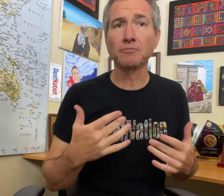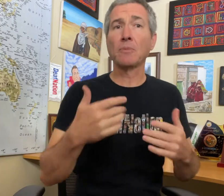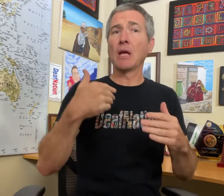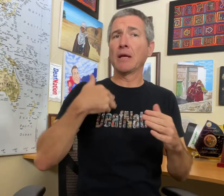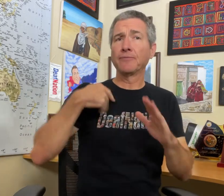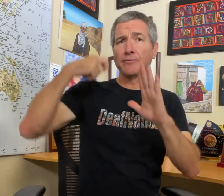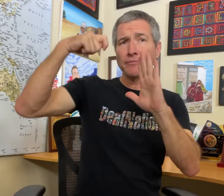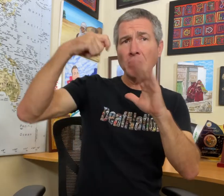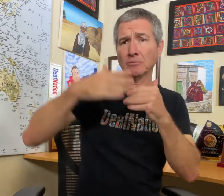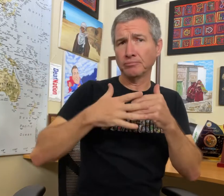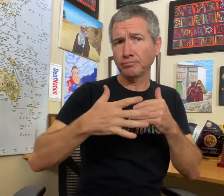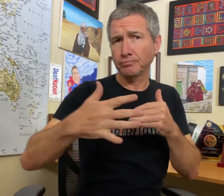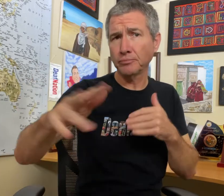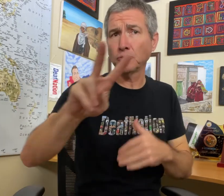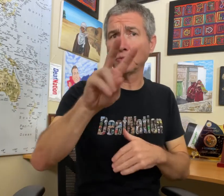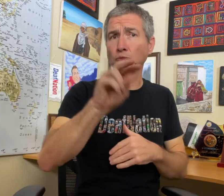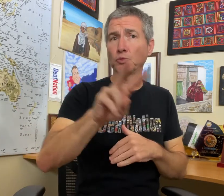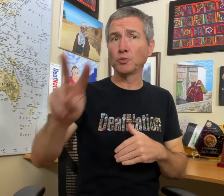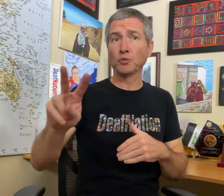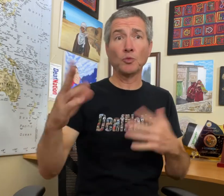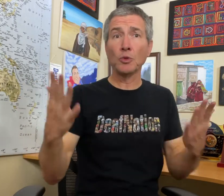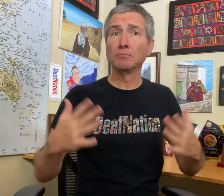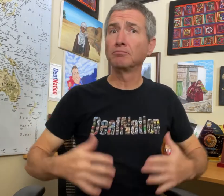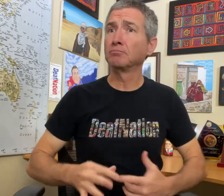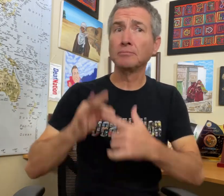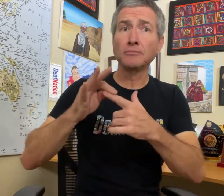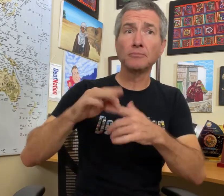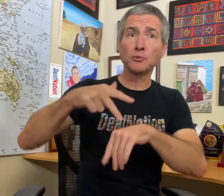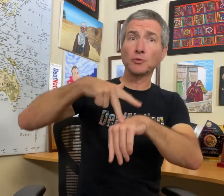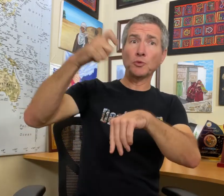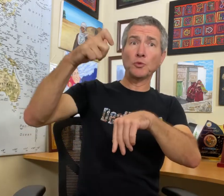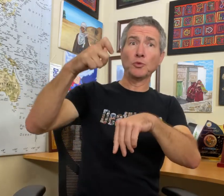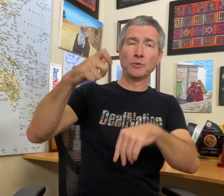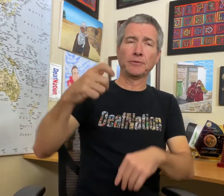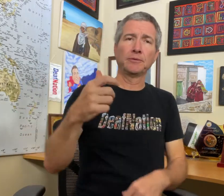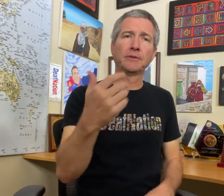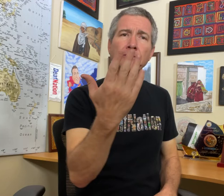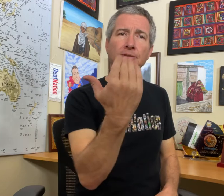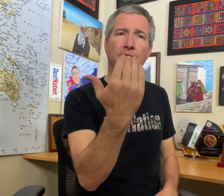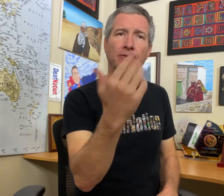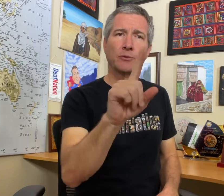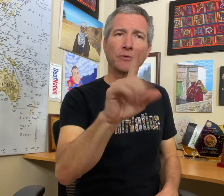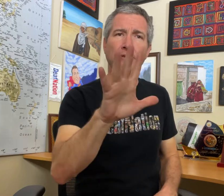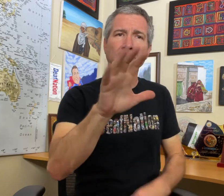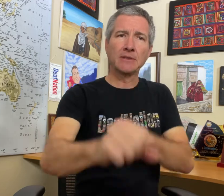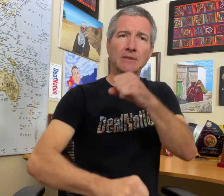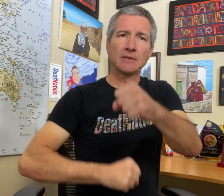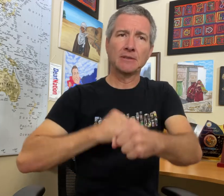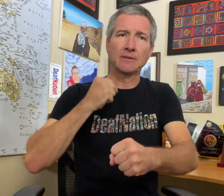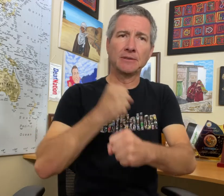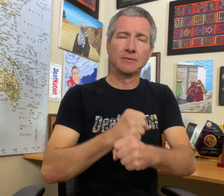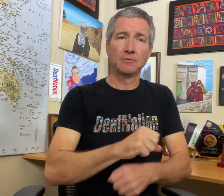I have more videos to share in 2022. What's the special about "No Barriers with Joel?" It's my 15th year doing that show.